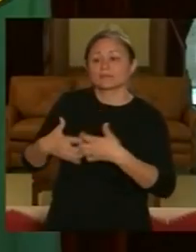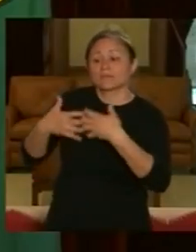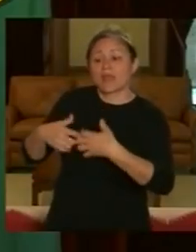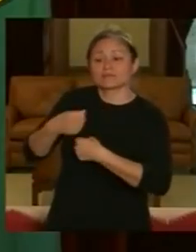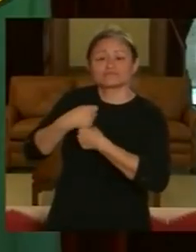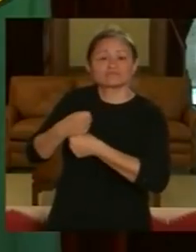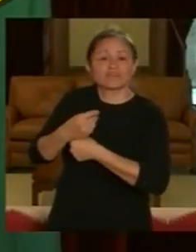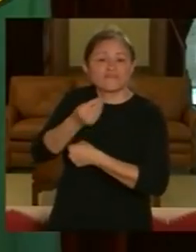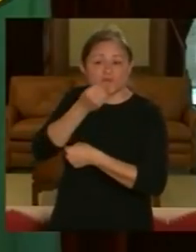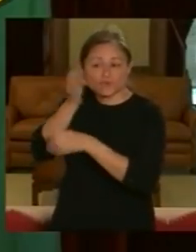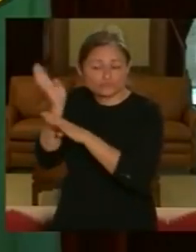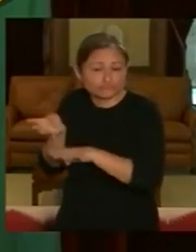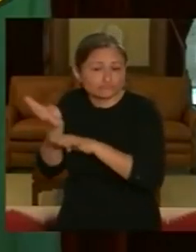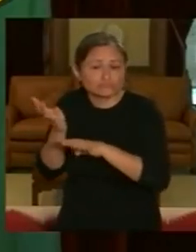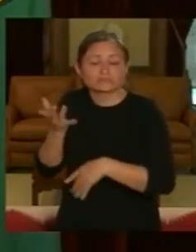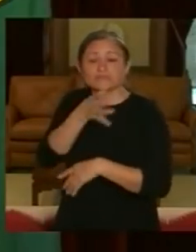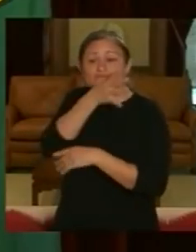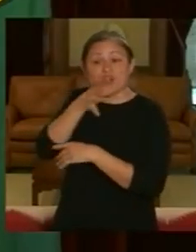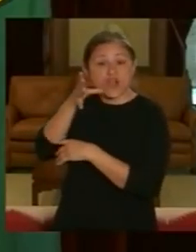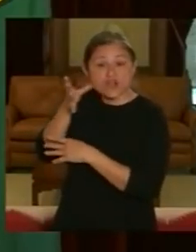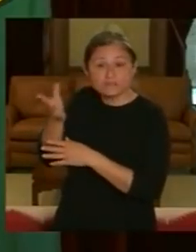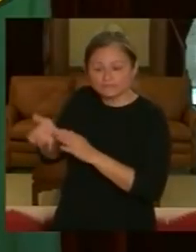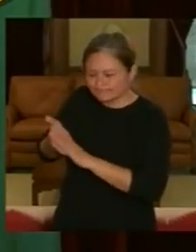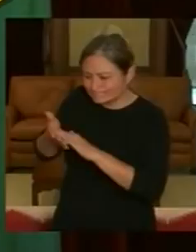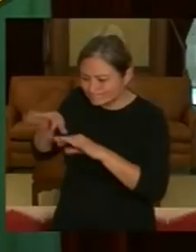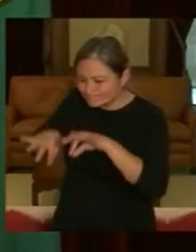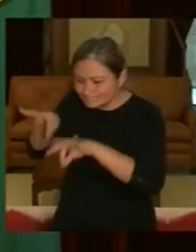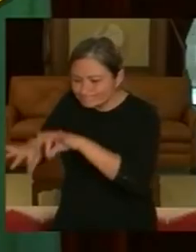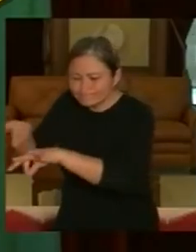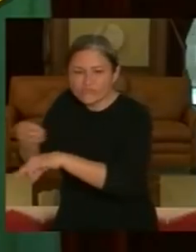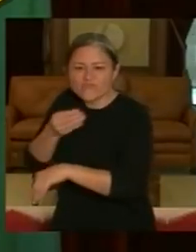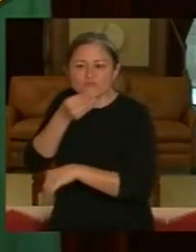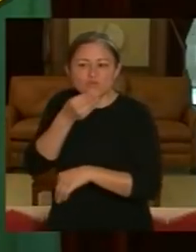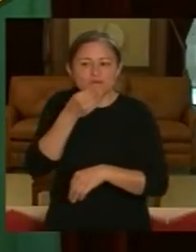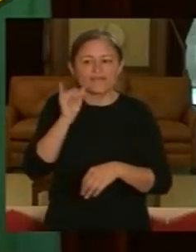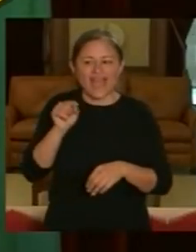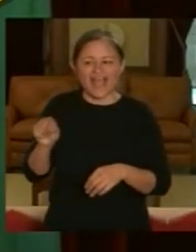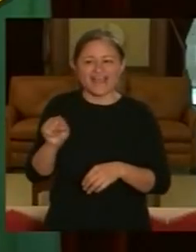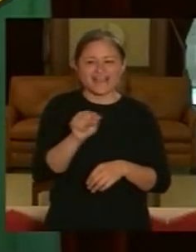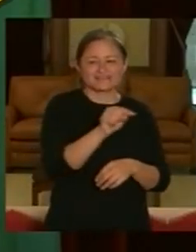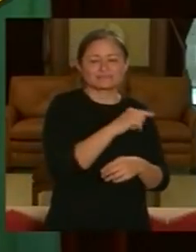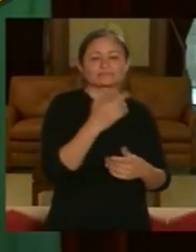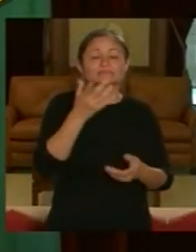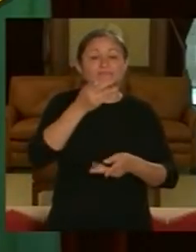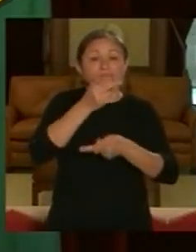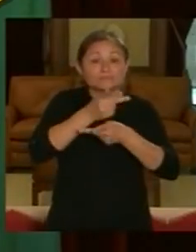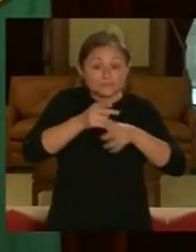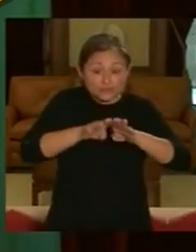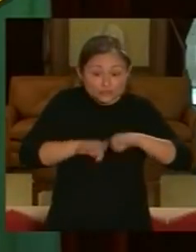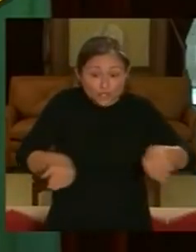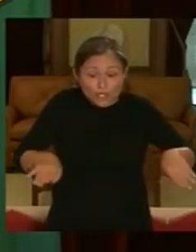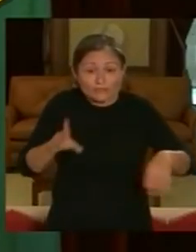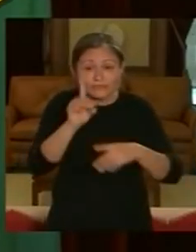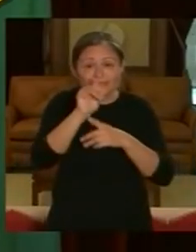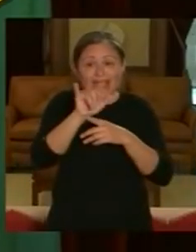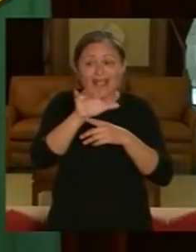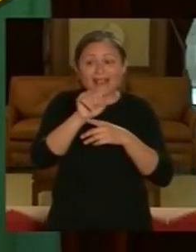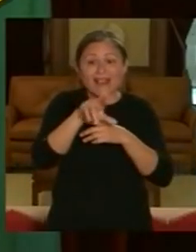THOSE THAT WILL HELP US FIGHT THIS OUTBREAK, INCLUDING CRITICAL MANUFACTURING,